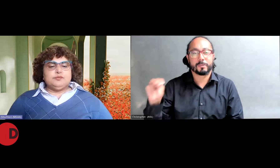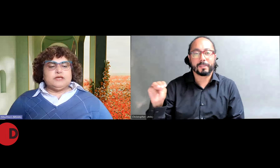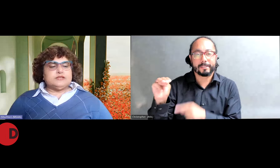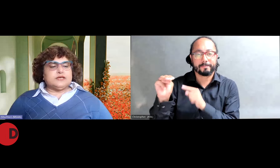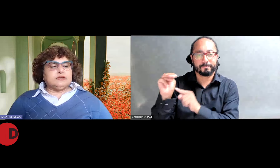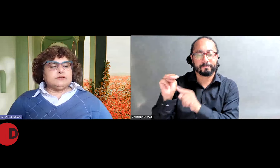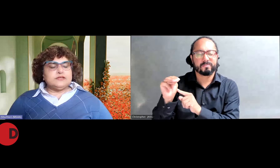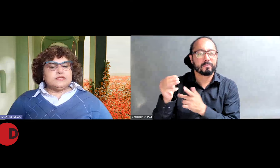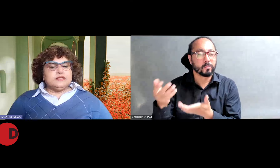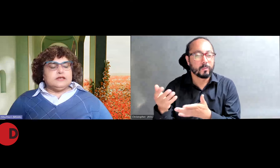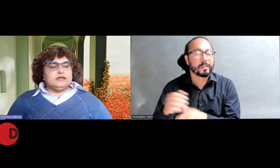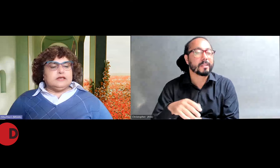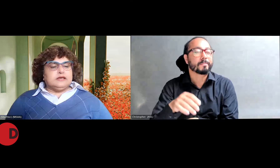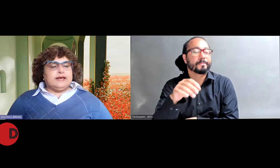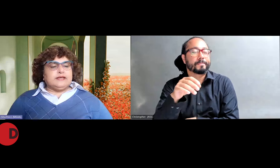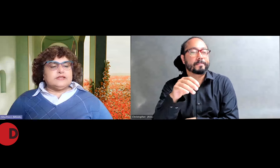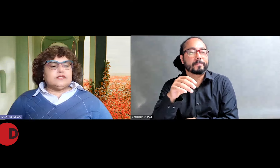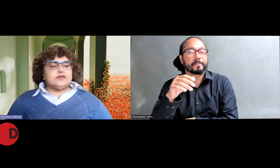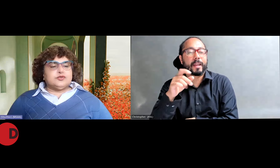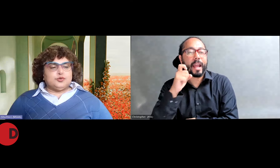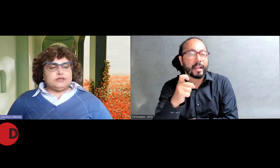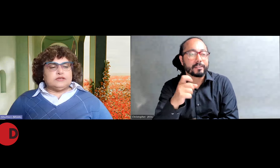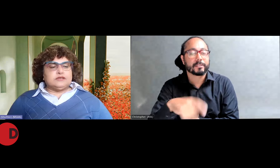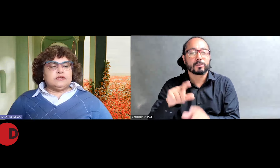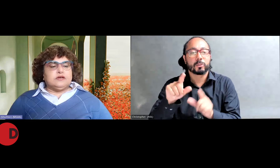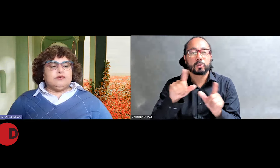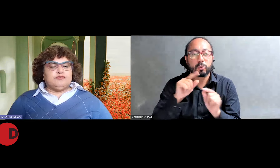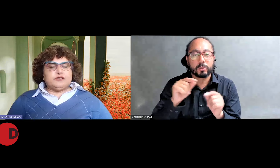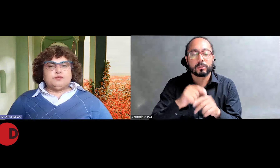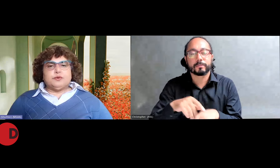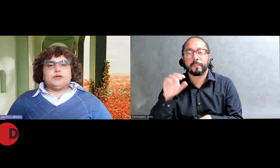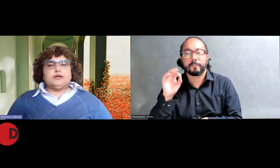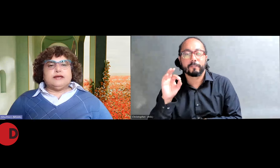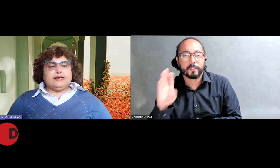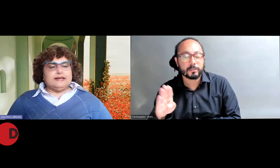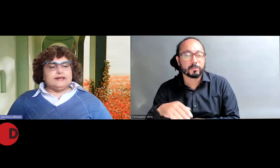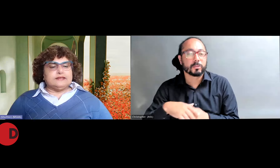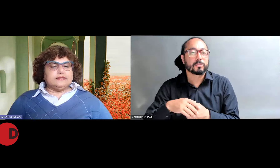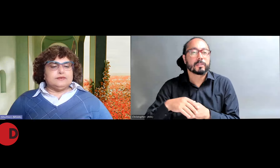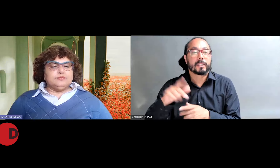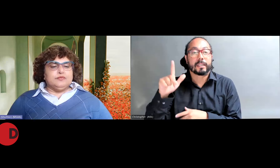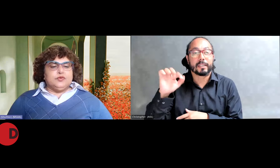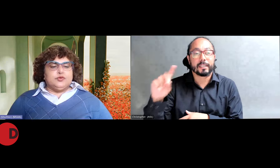channels – X/Twitter, Facebook and LinkedIn – to promote awareness